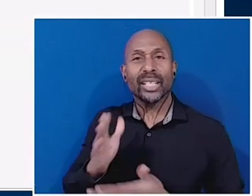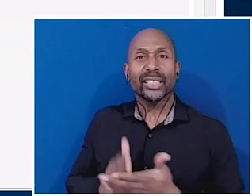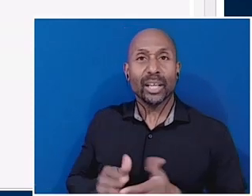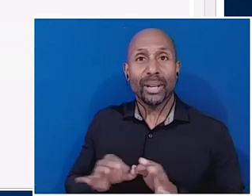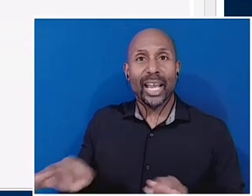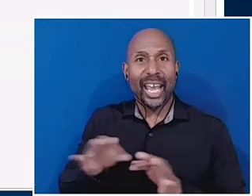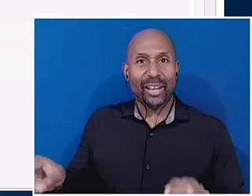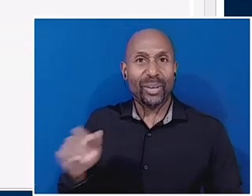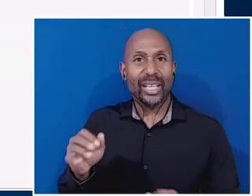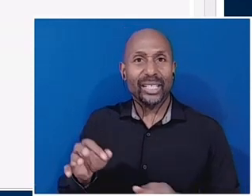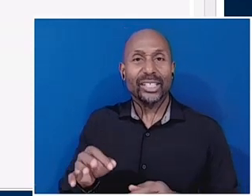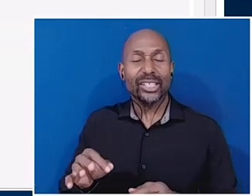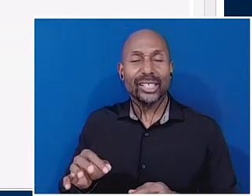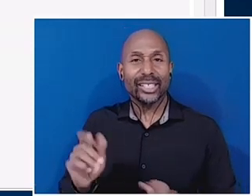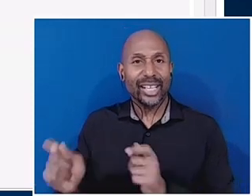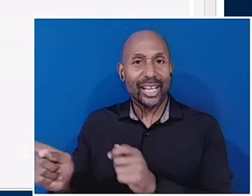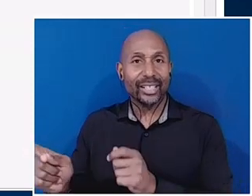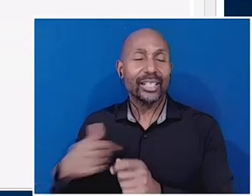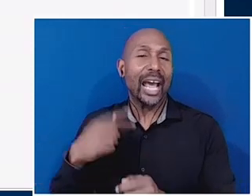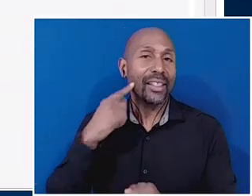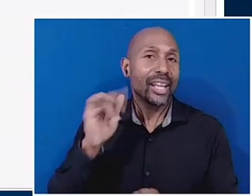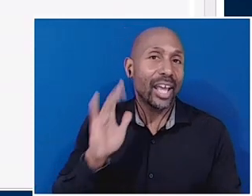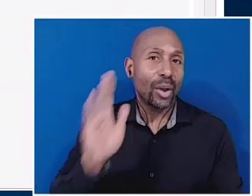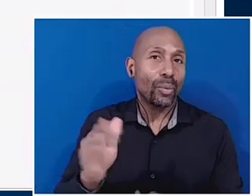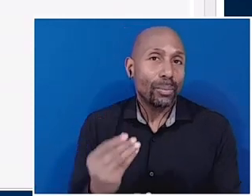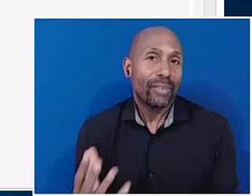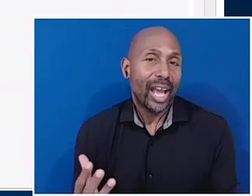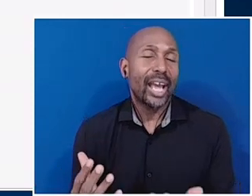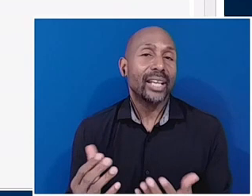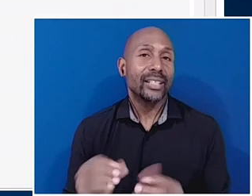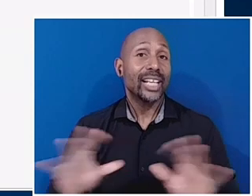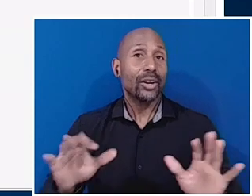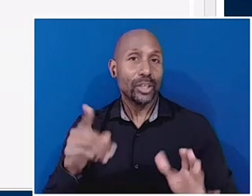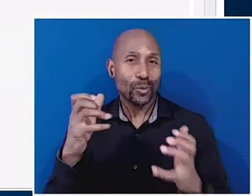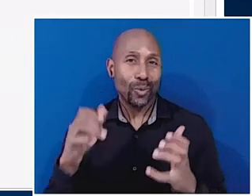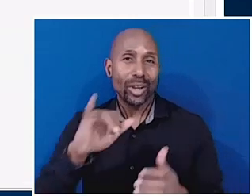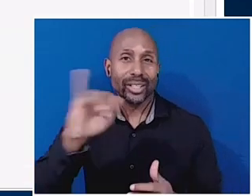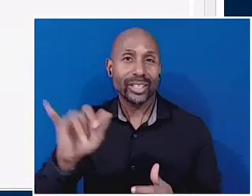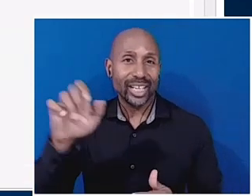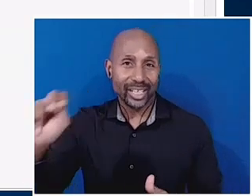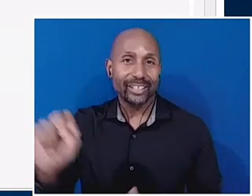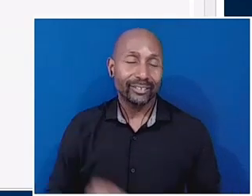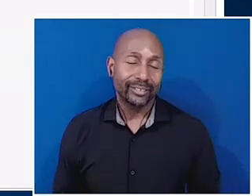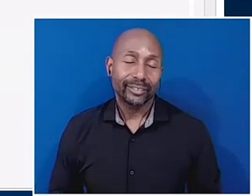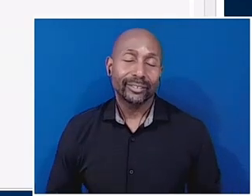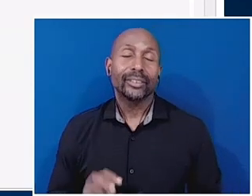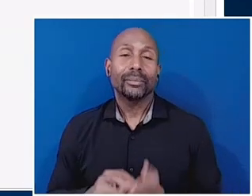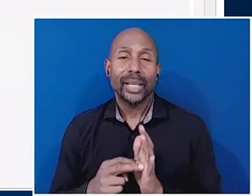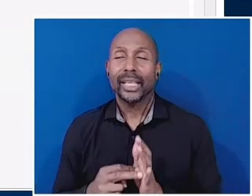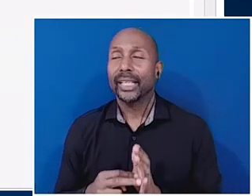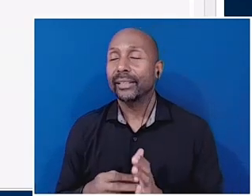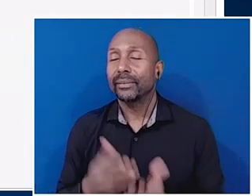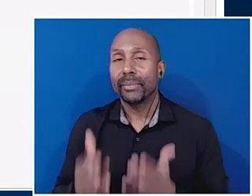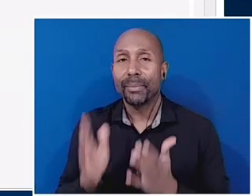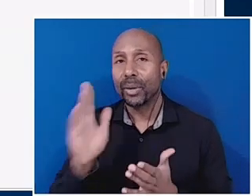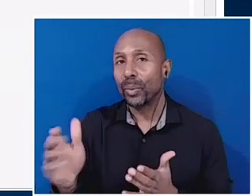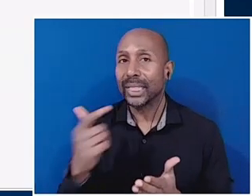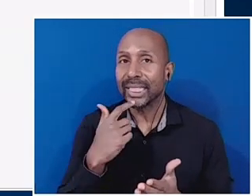Jillian. Which is that, whether it's an assessment of the total package from the